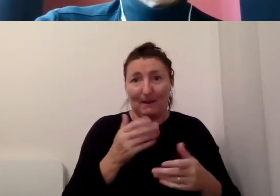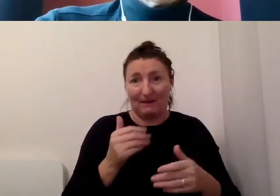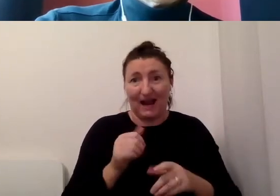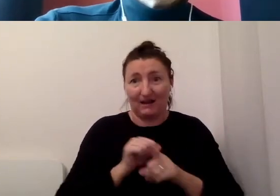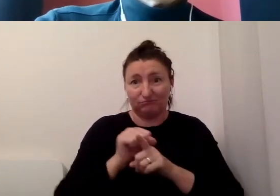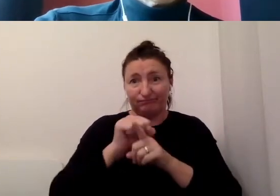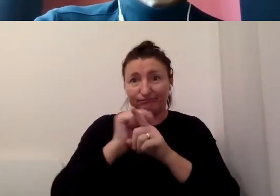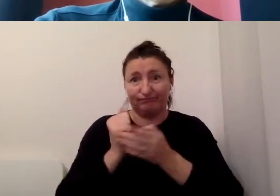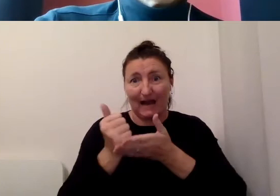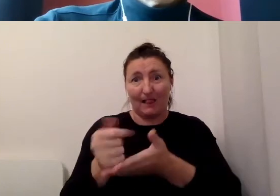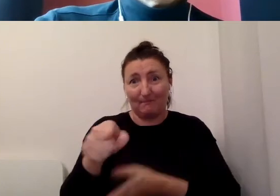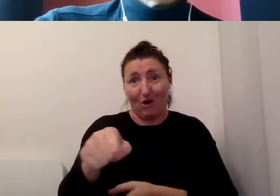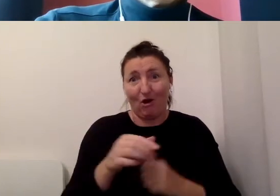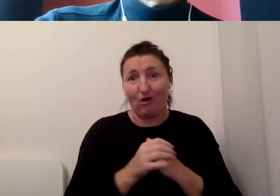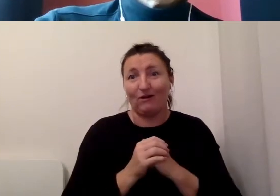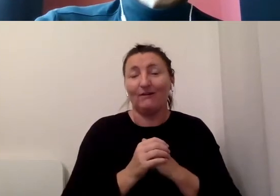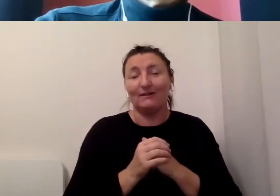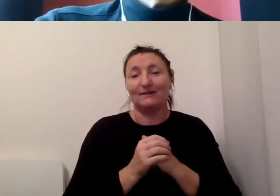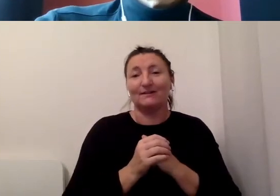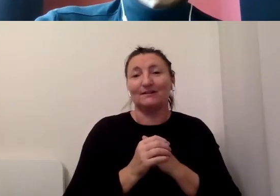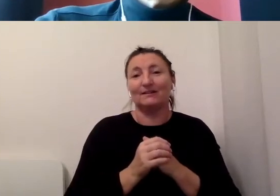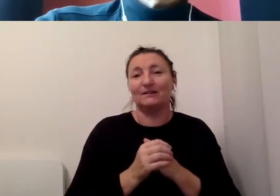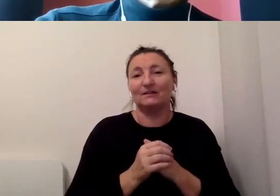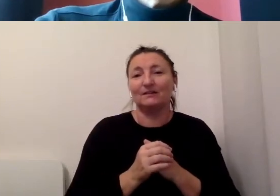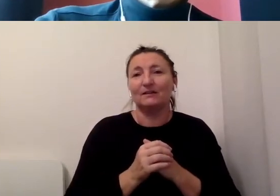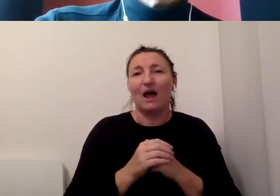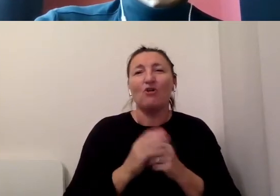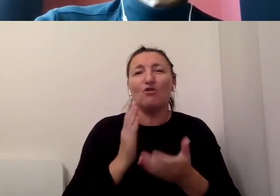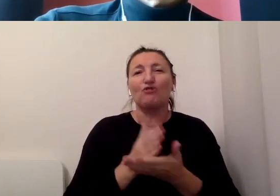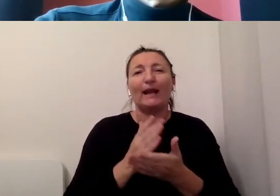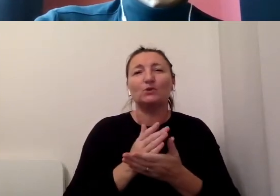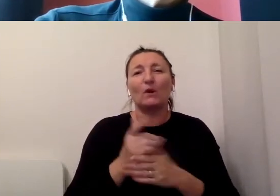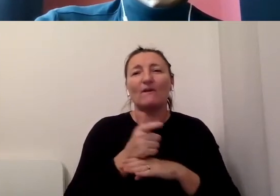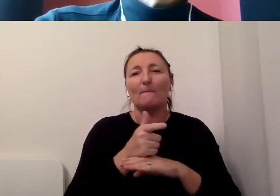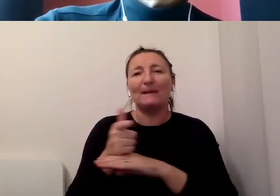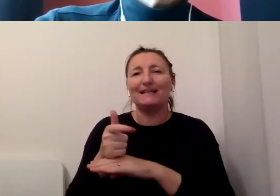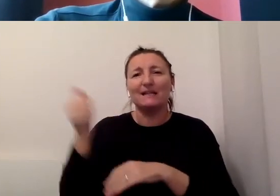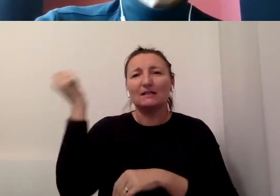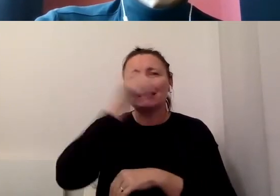you know, that they're kind of savvy, kind of media savvy type, you know, older platforms and